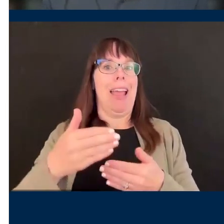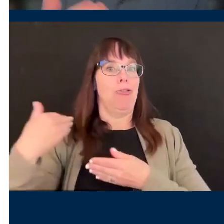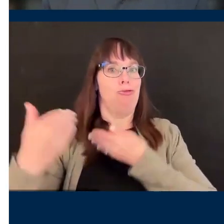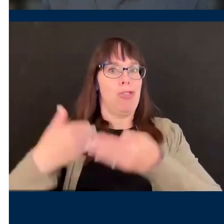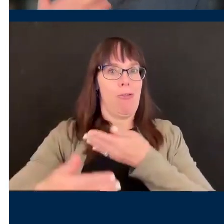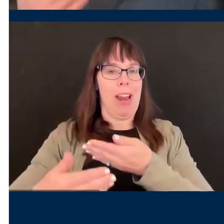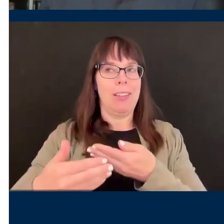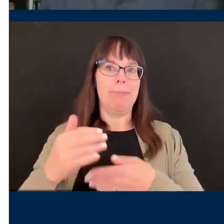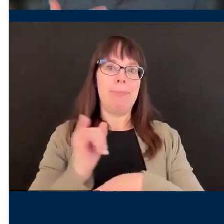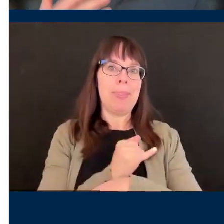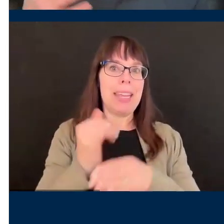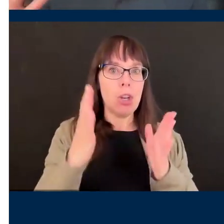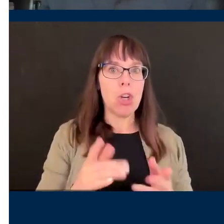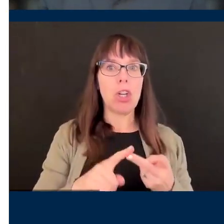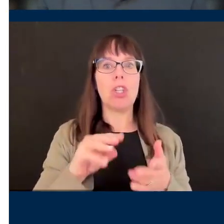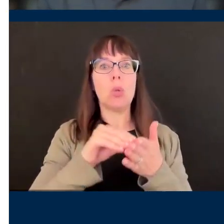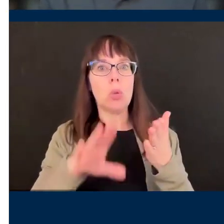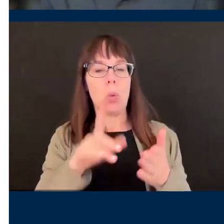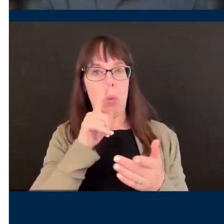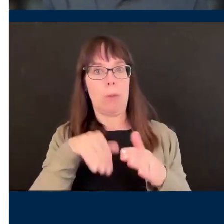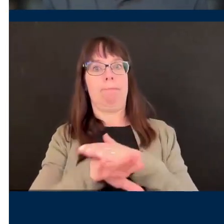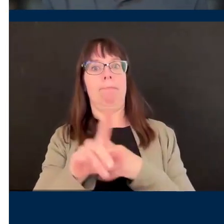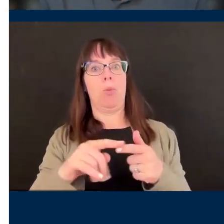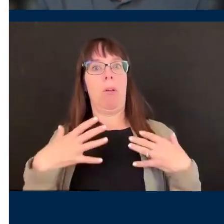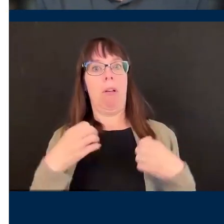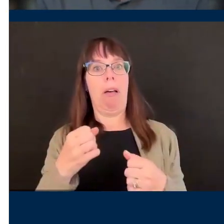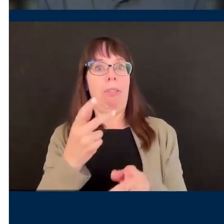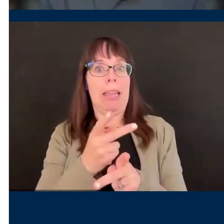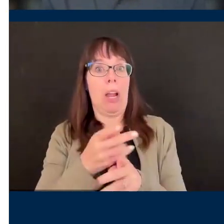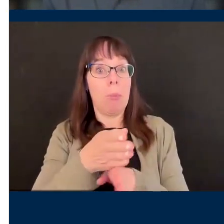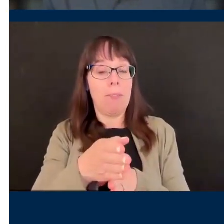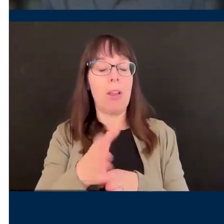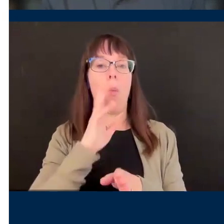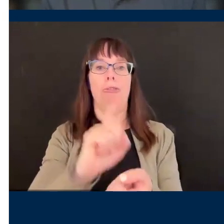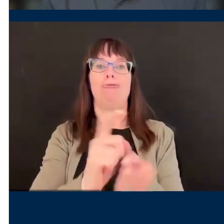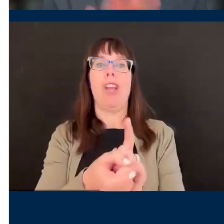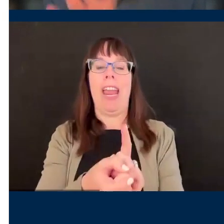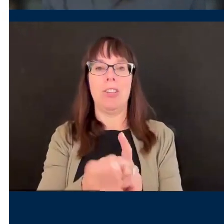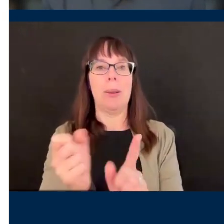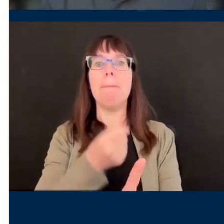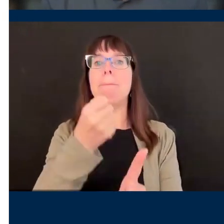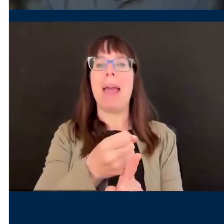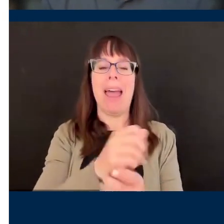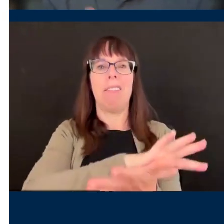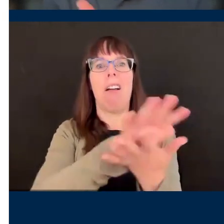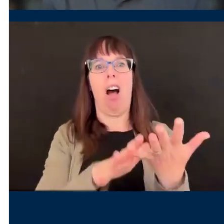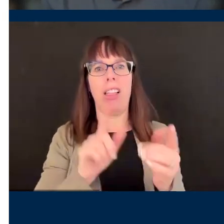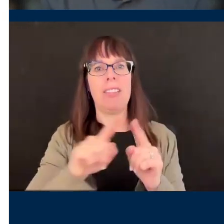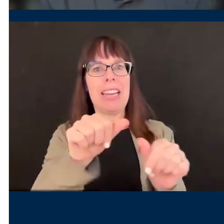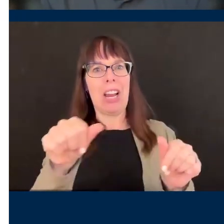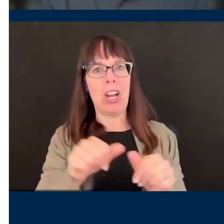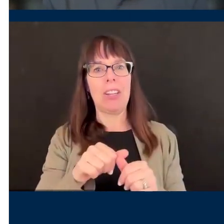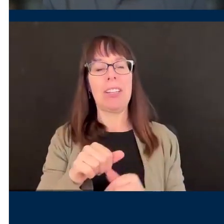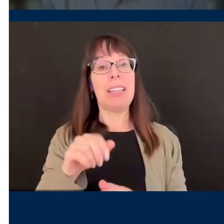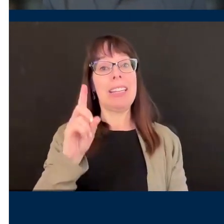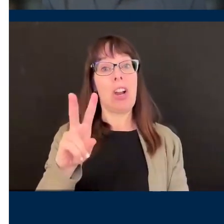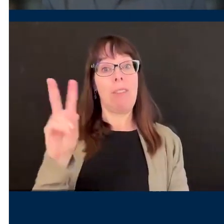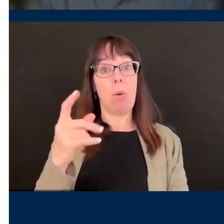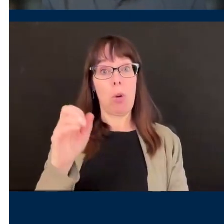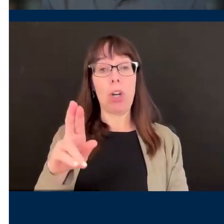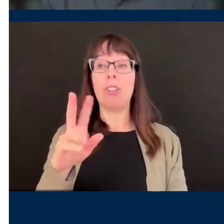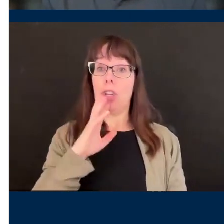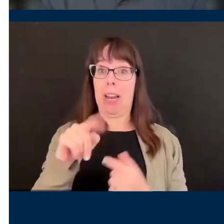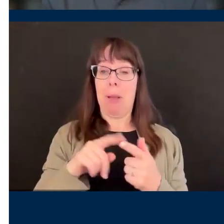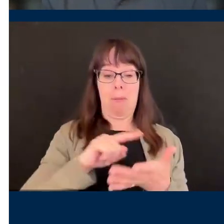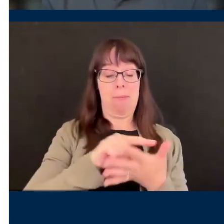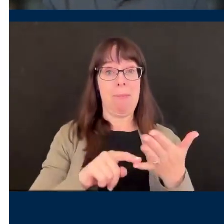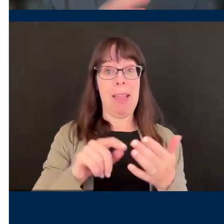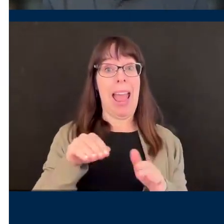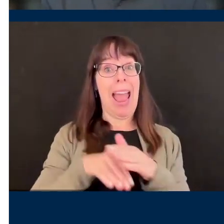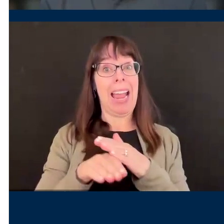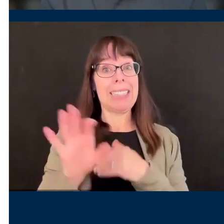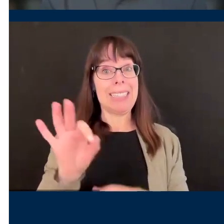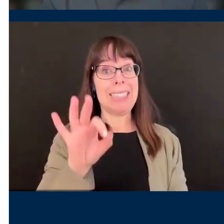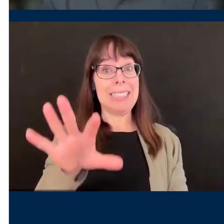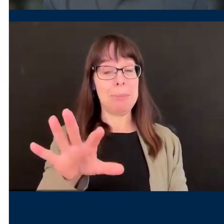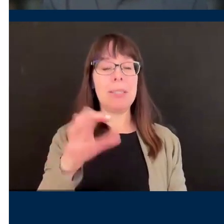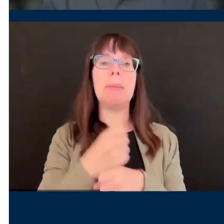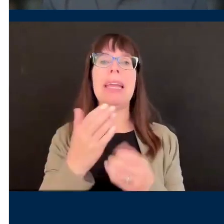interns, students that go into healthcare who will make a change and impact all of these areas. Dr. Vogler is talking about a lot of these access tips that will make it easier for